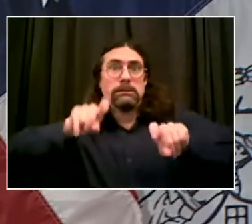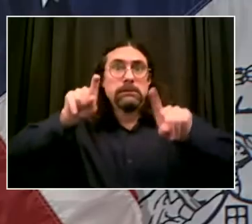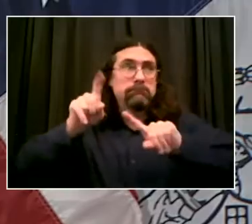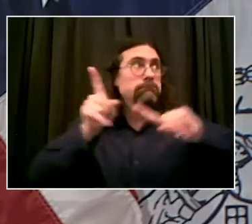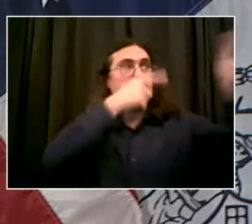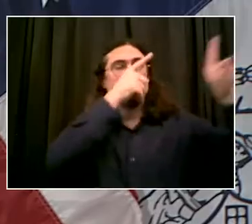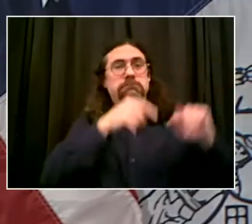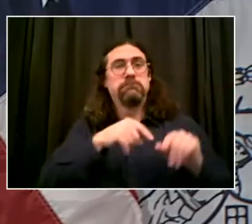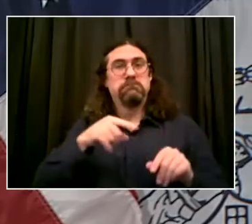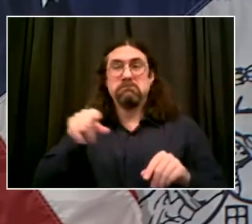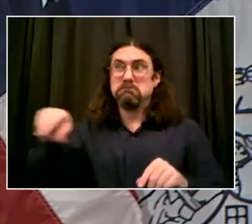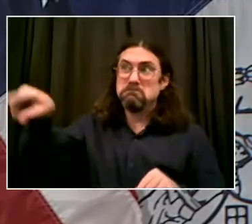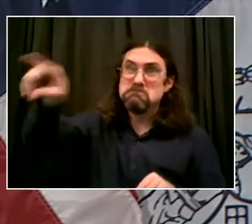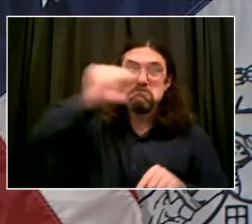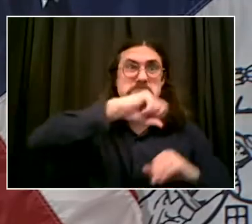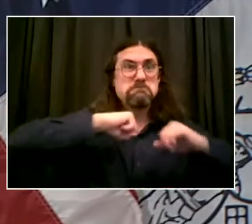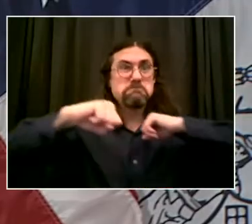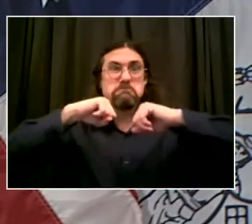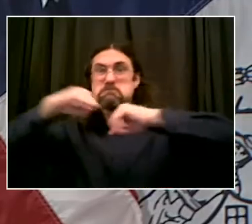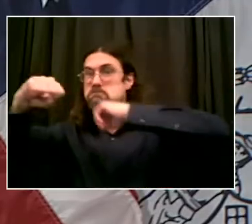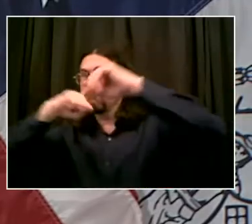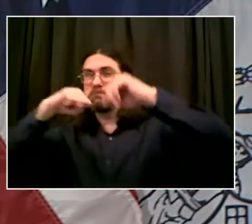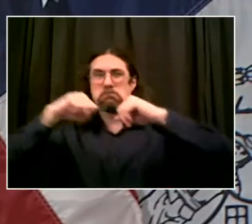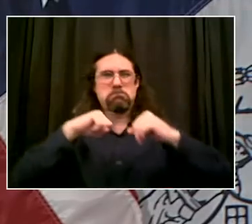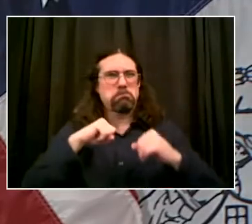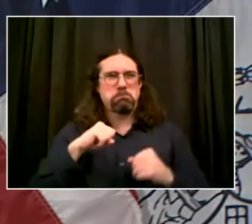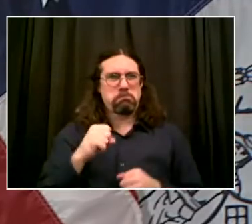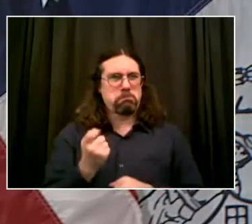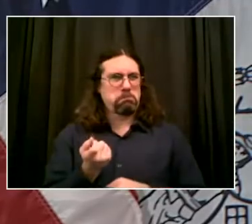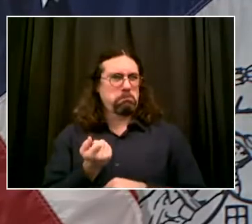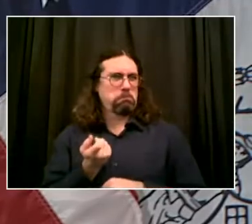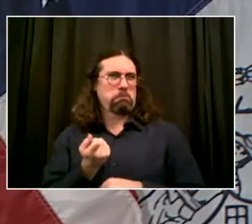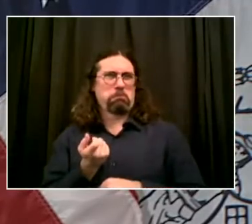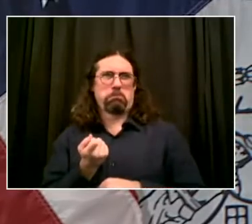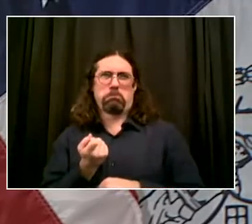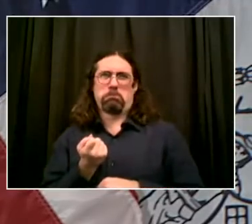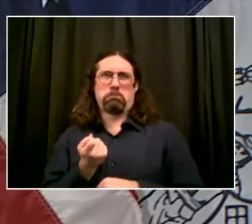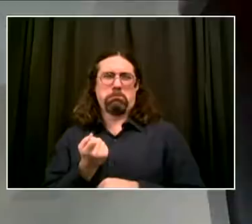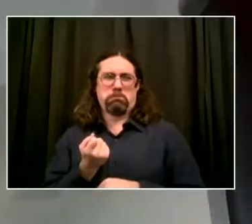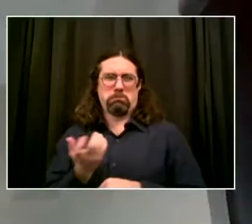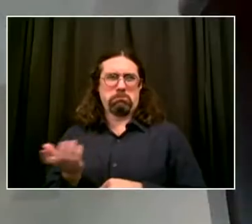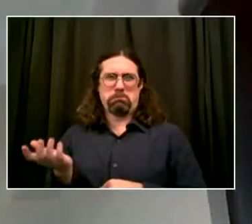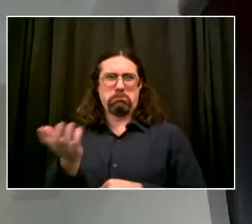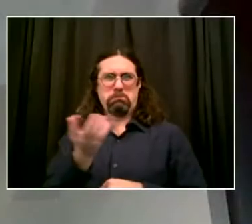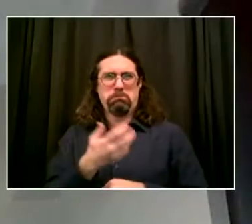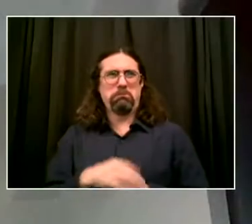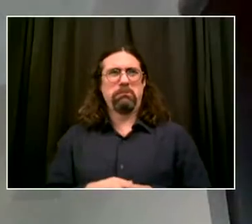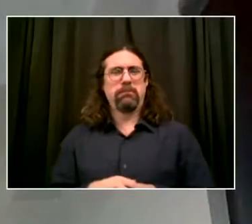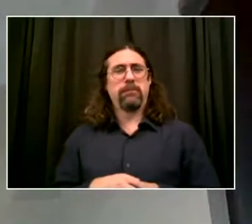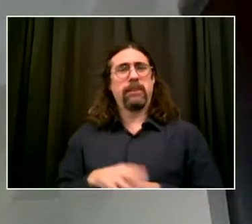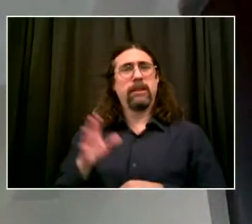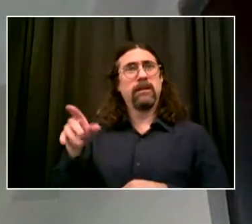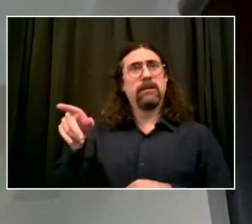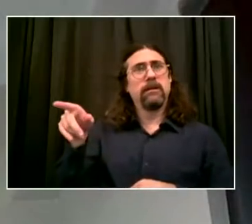RESISTANCE WE HAVE TO OOERVCCOME.